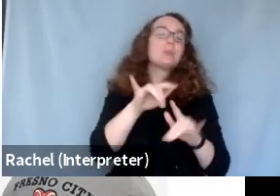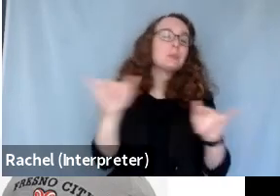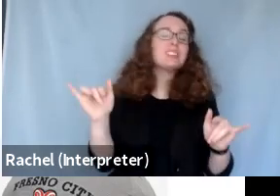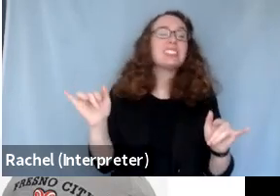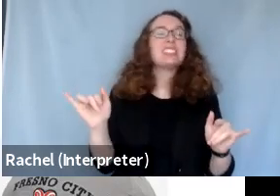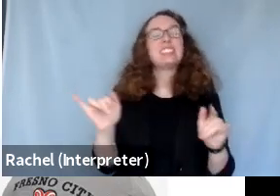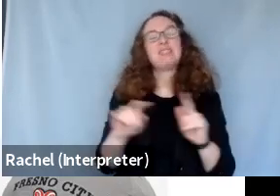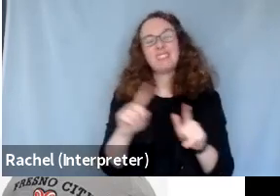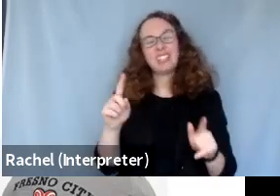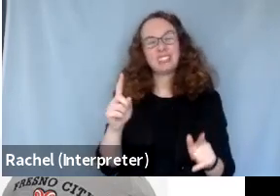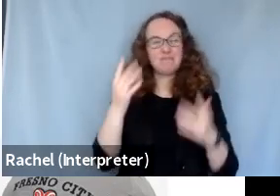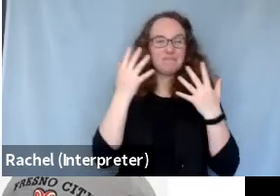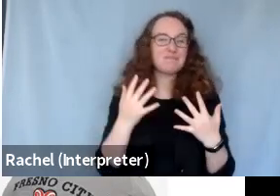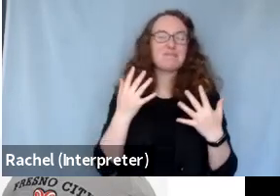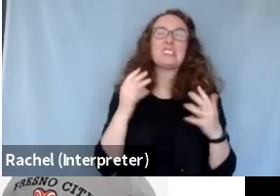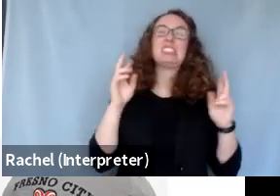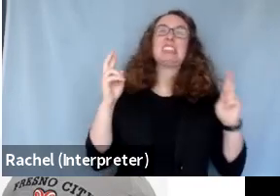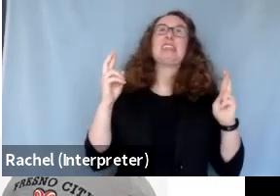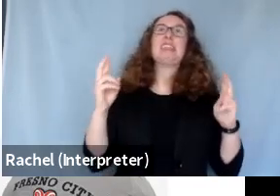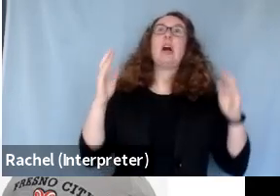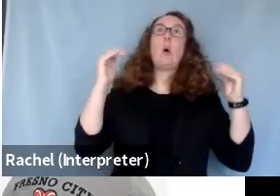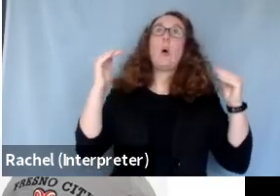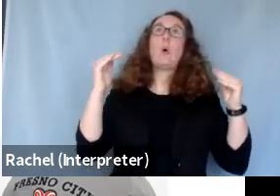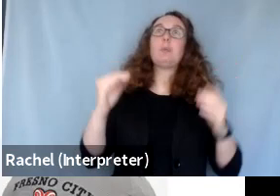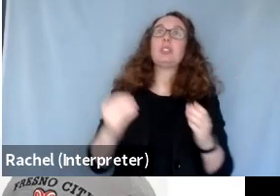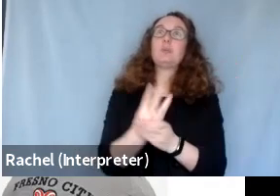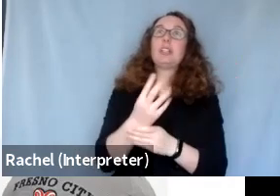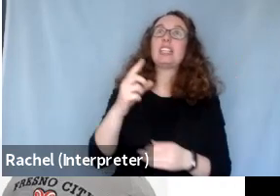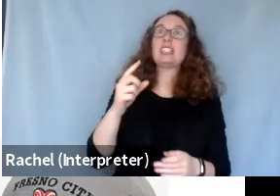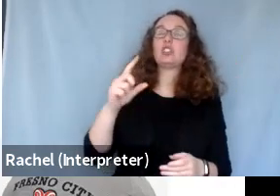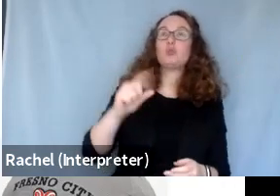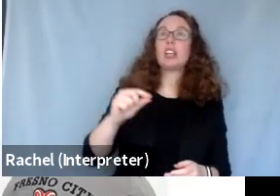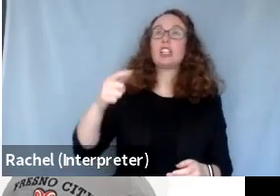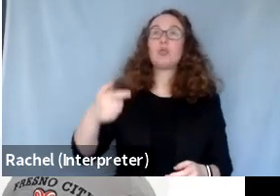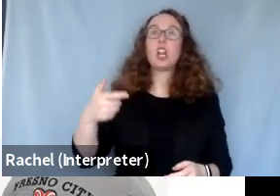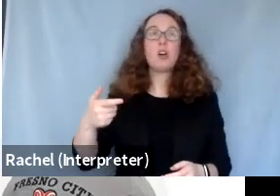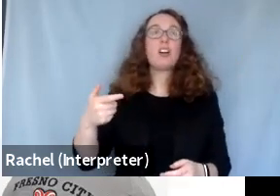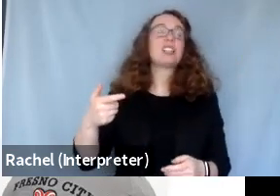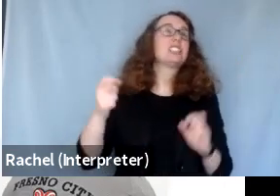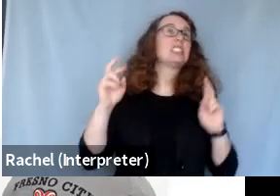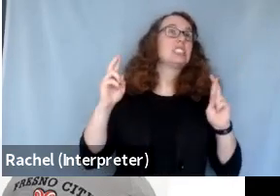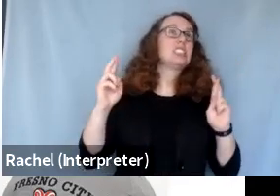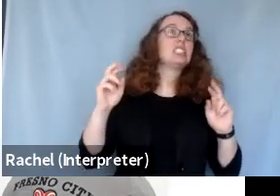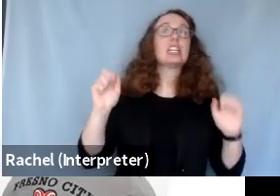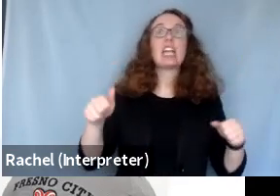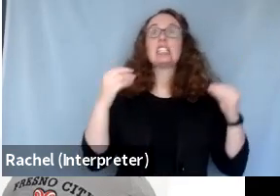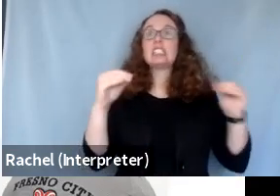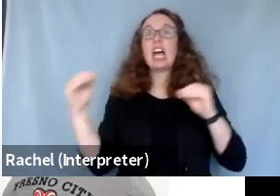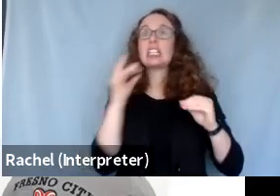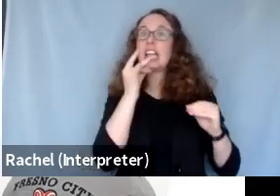get back rolling for the spring of 2021, that we kind of turn into that retail store again but we do have that stuff available for